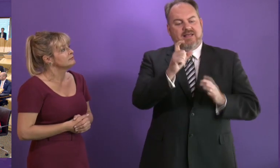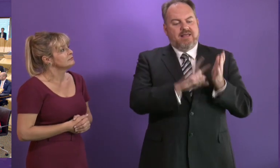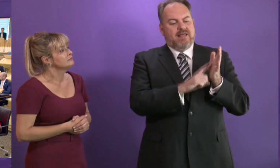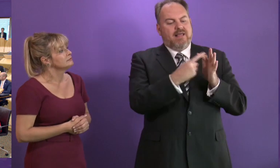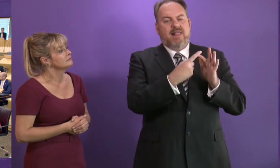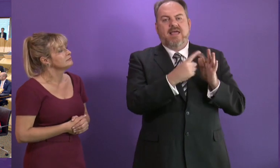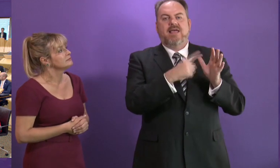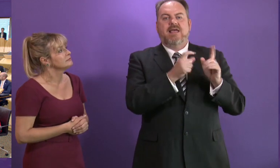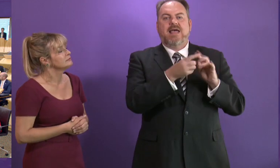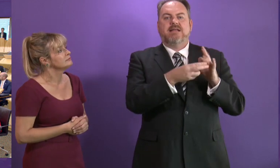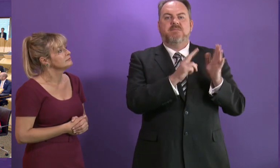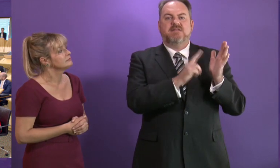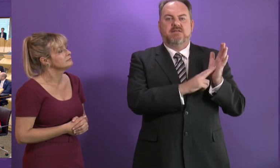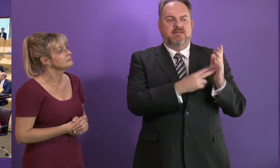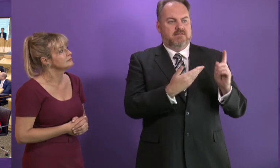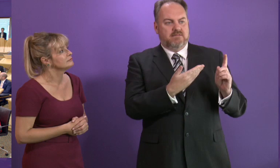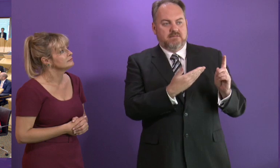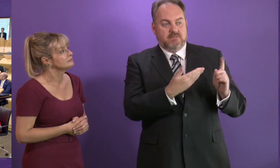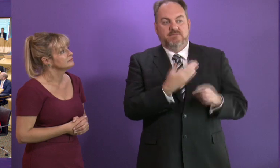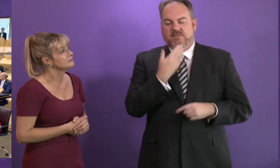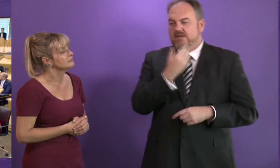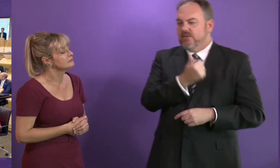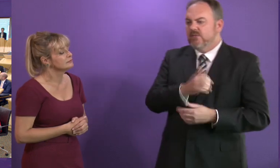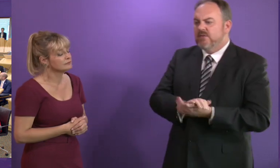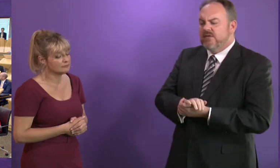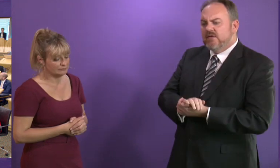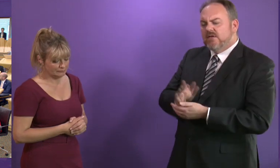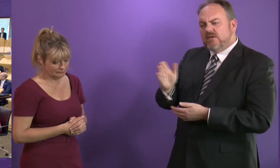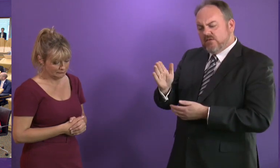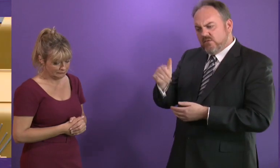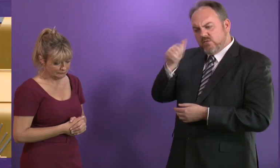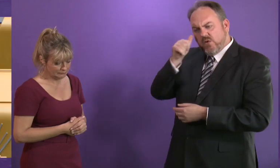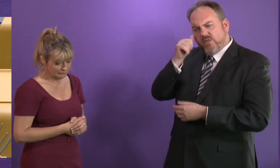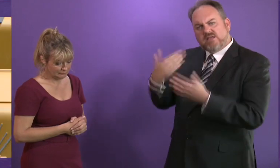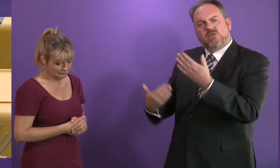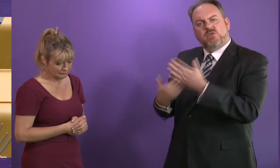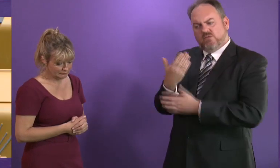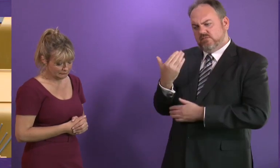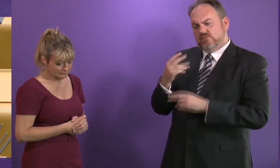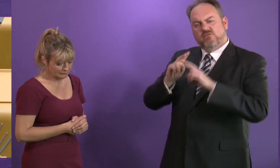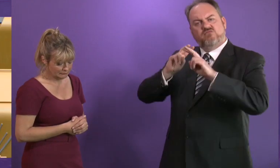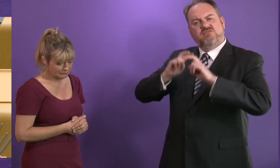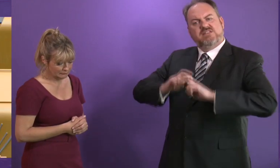The First Minister will be aware of new research showing that there has been a 21.5 per cent